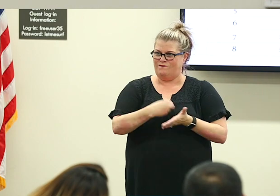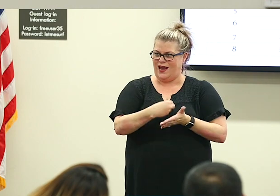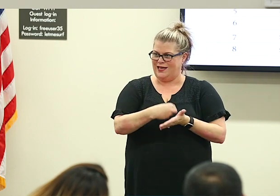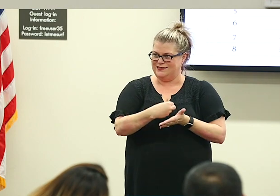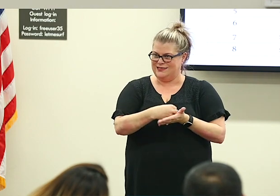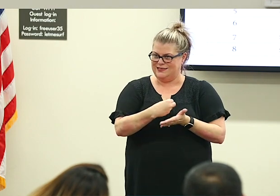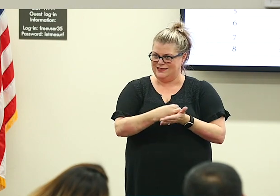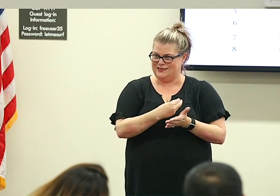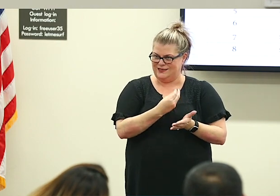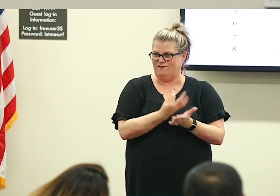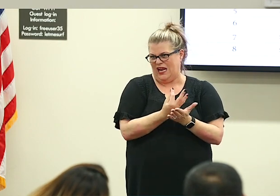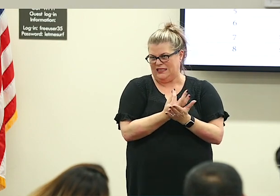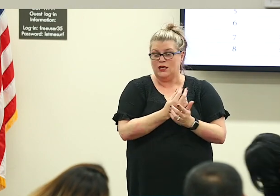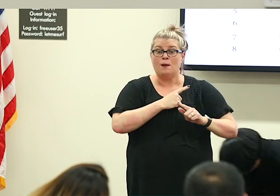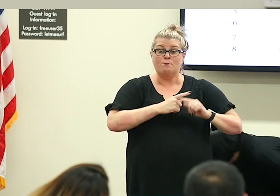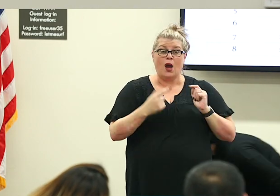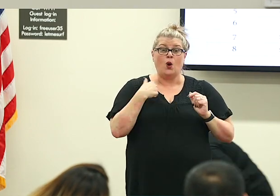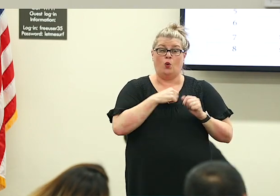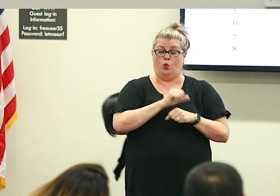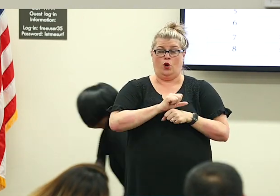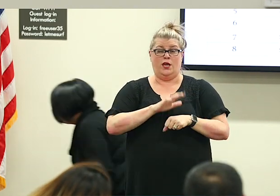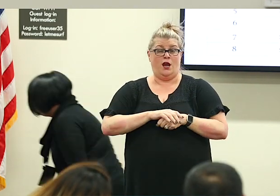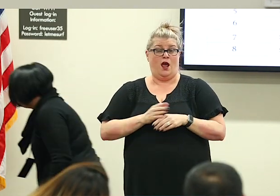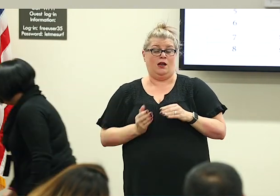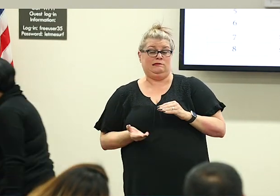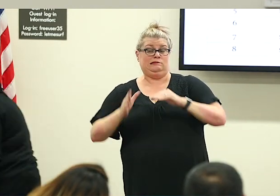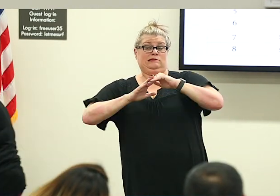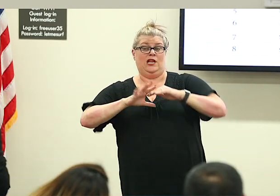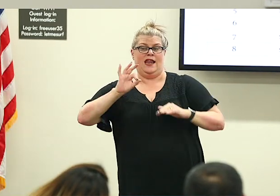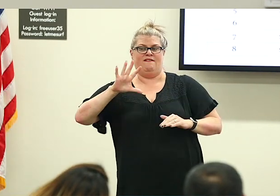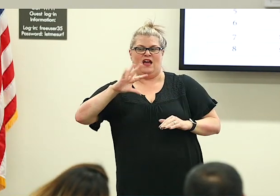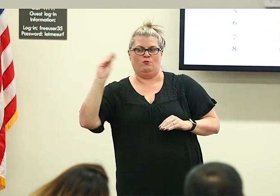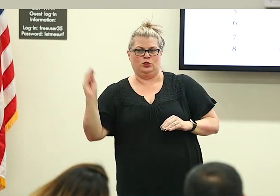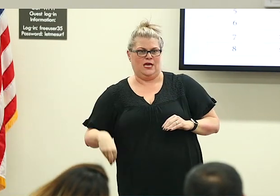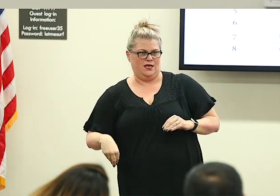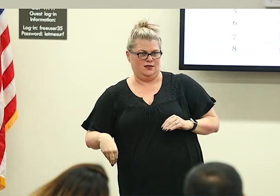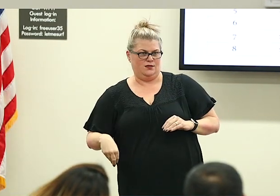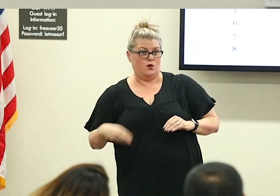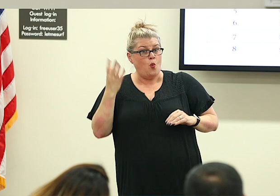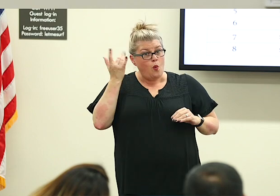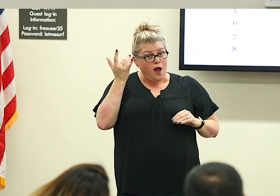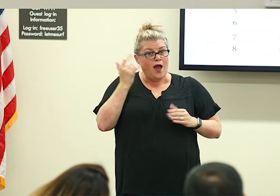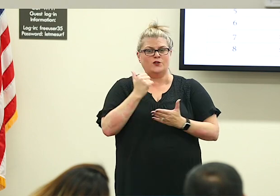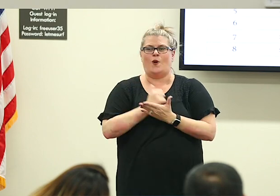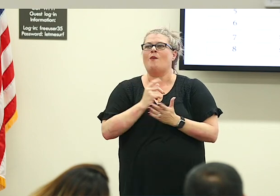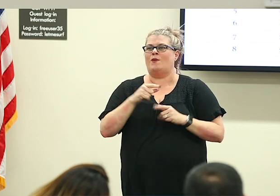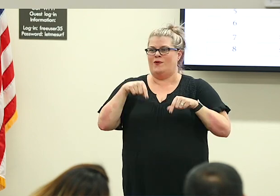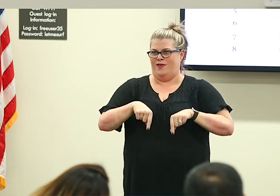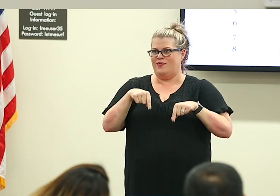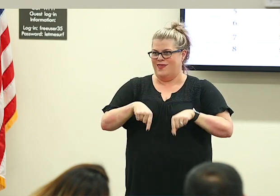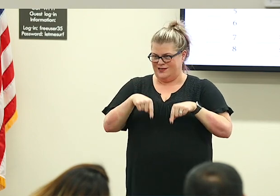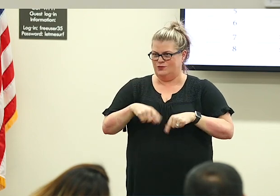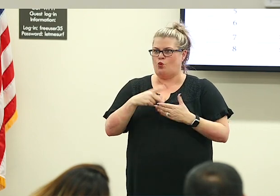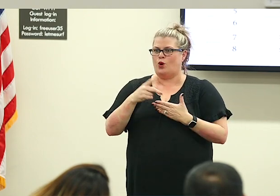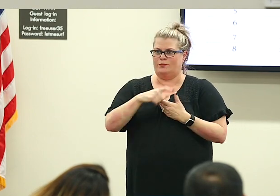we're actually working on going to 95%. To help accommodate those in this program for Habitat for Humanity.